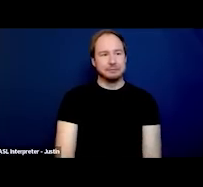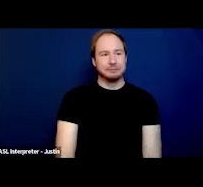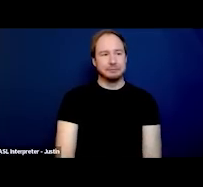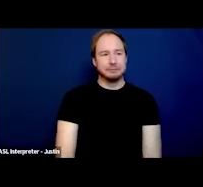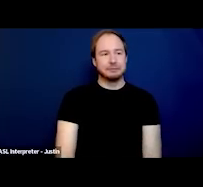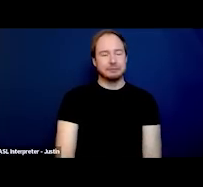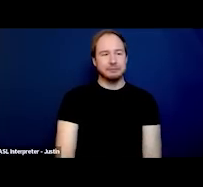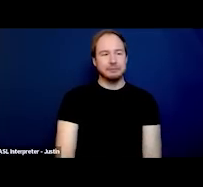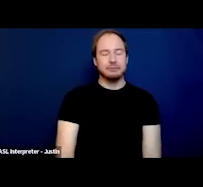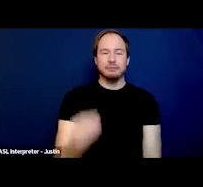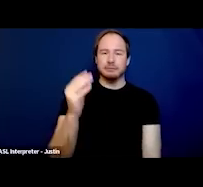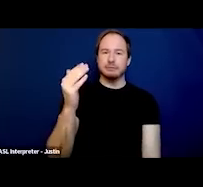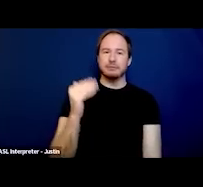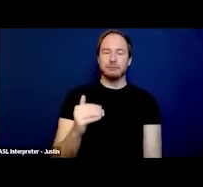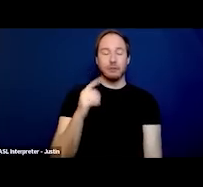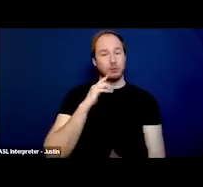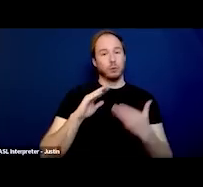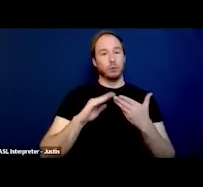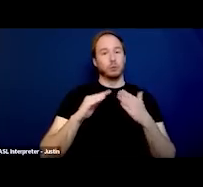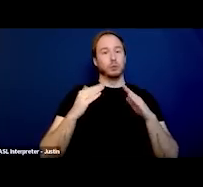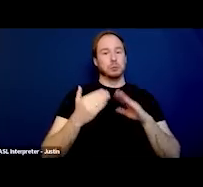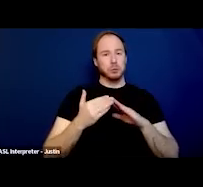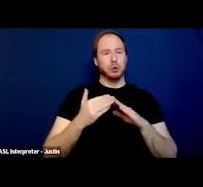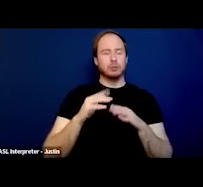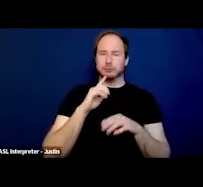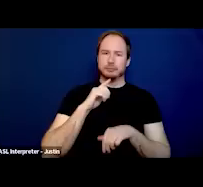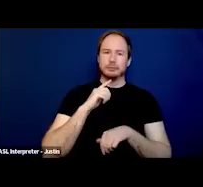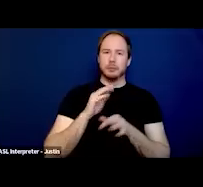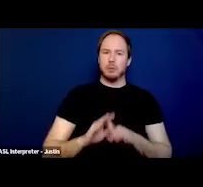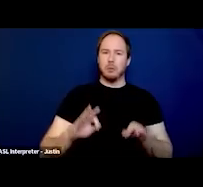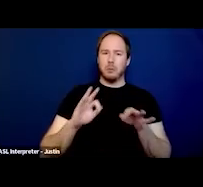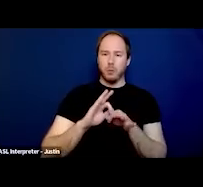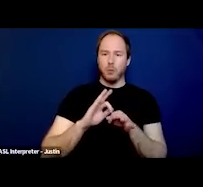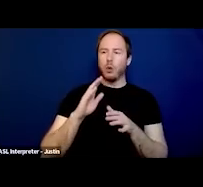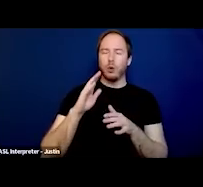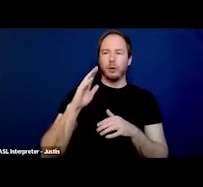Okay. And then at the community level. Establishing a relationship with your federally qualified medical center